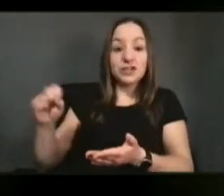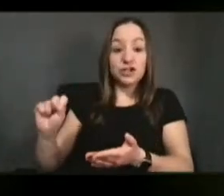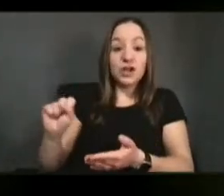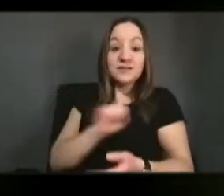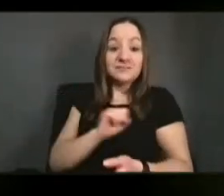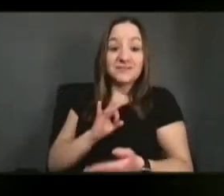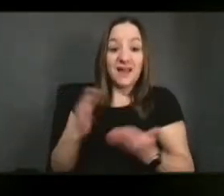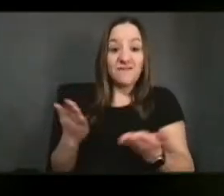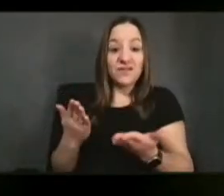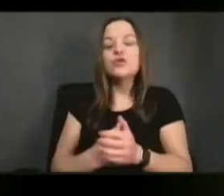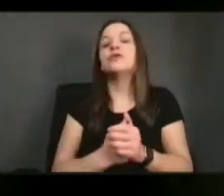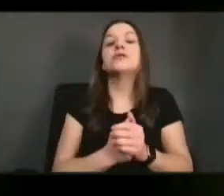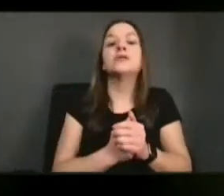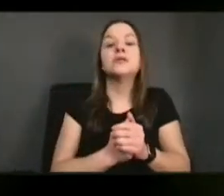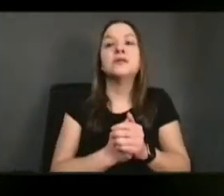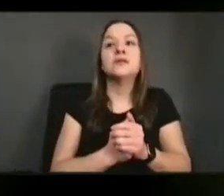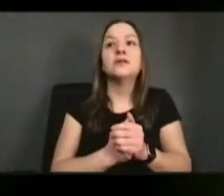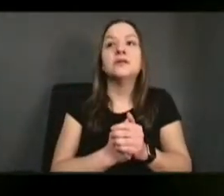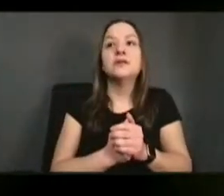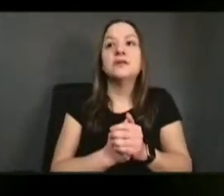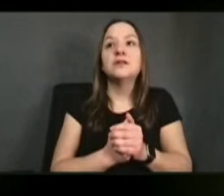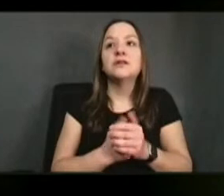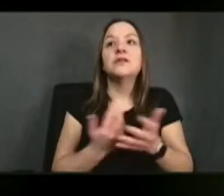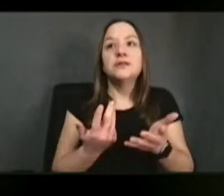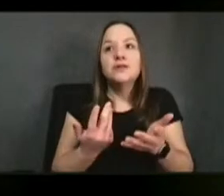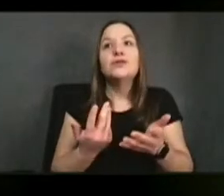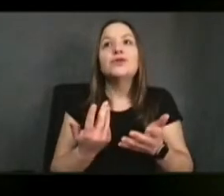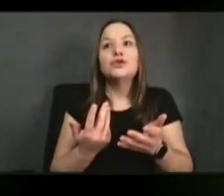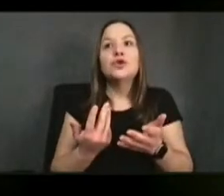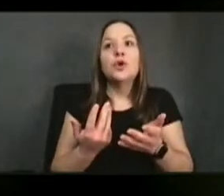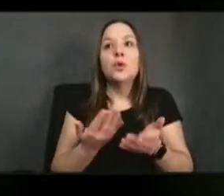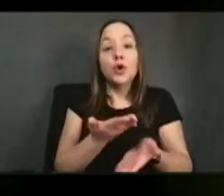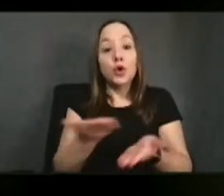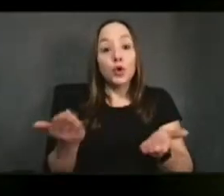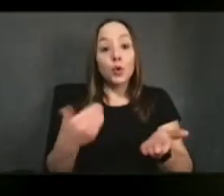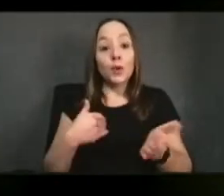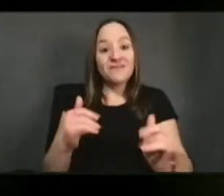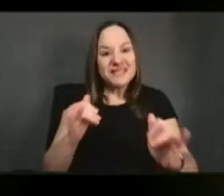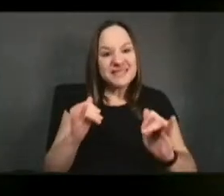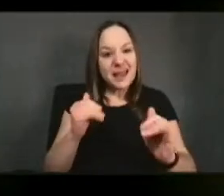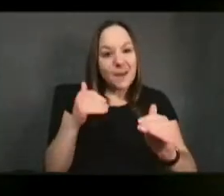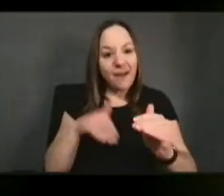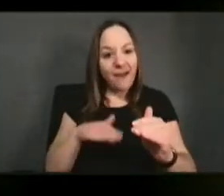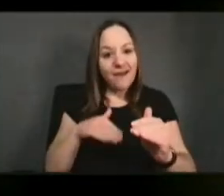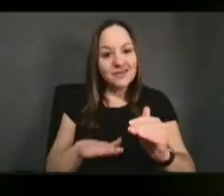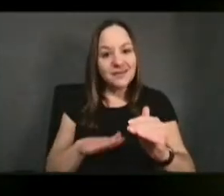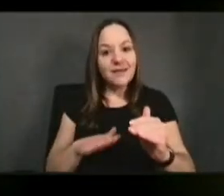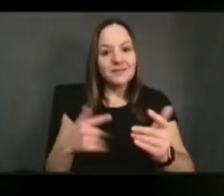about. And that's why you know we've better health staff here. Um that you have access to